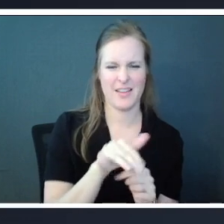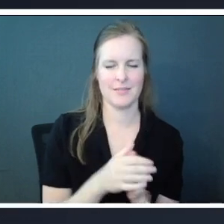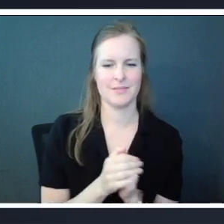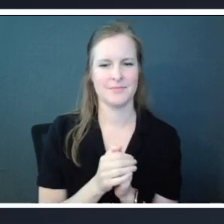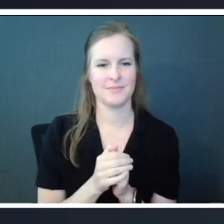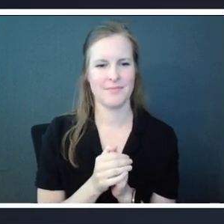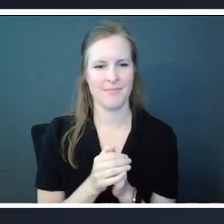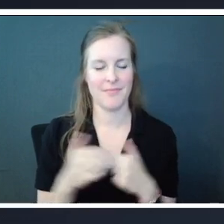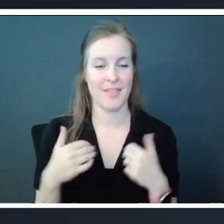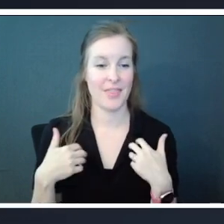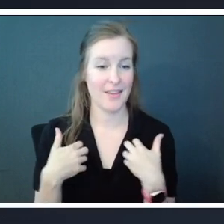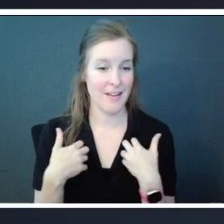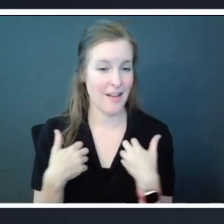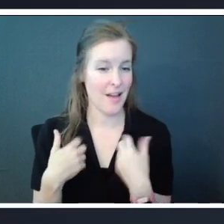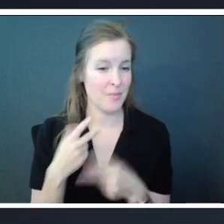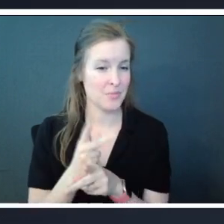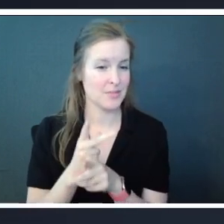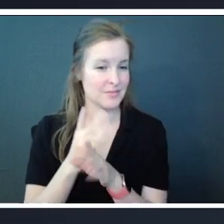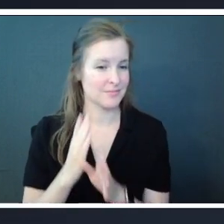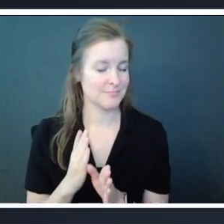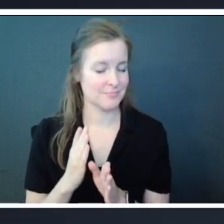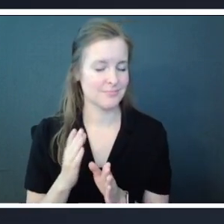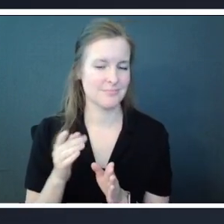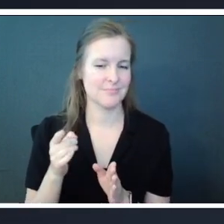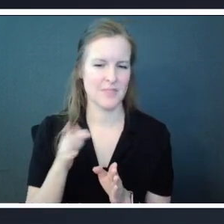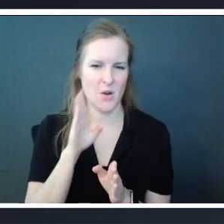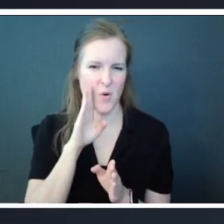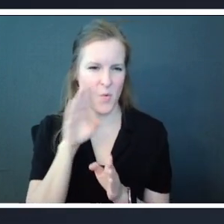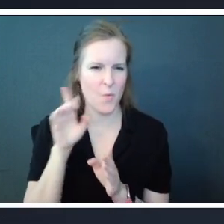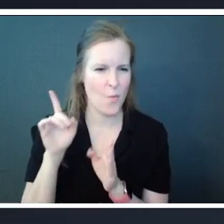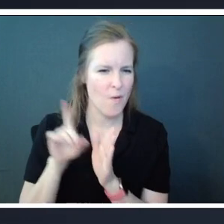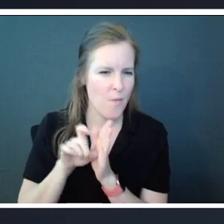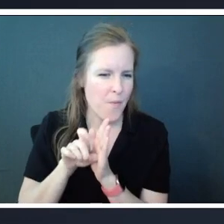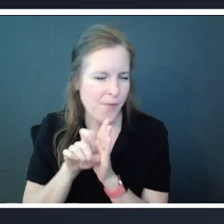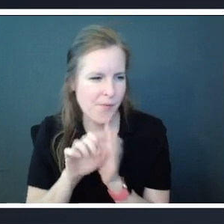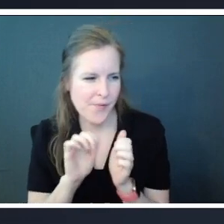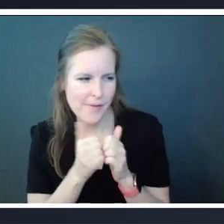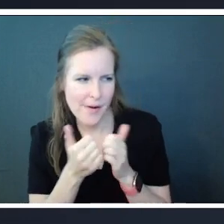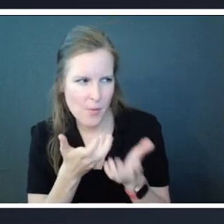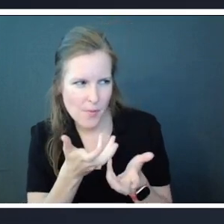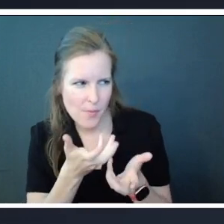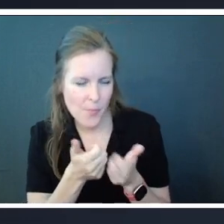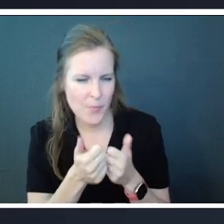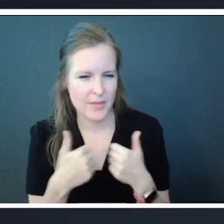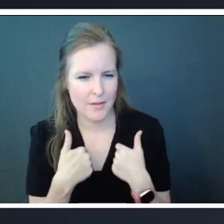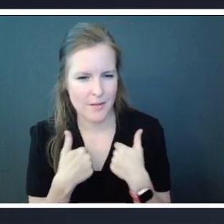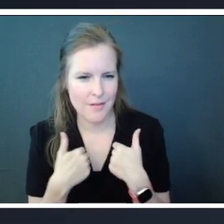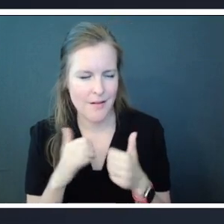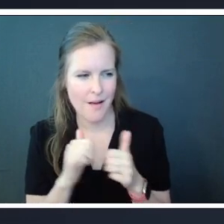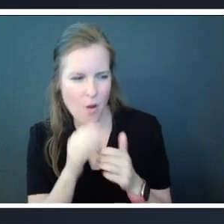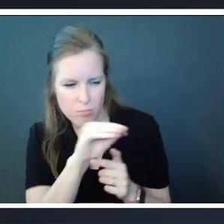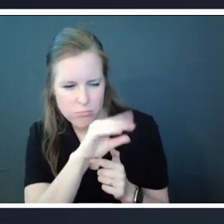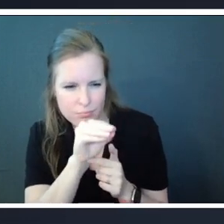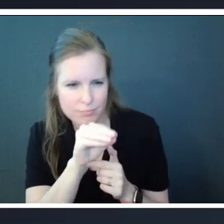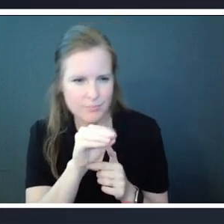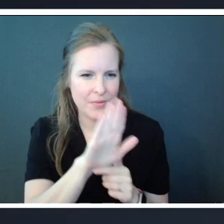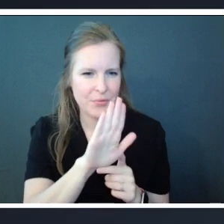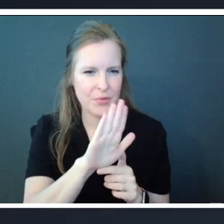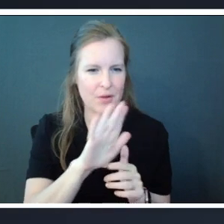with animals or bring them to us and get those up close looks, which is really fun. Next.